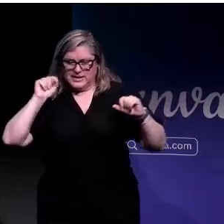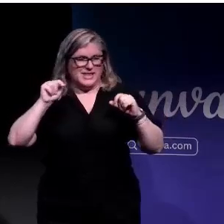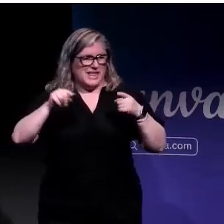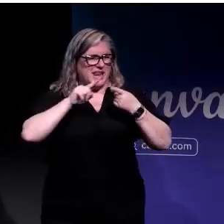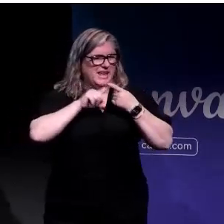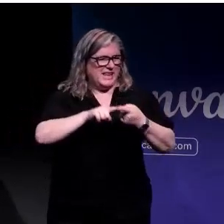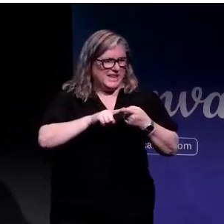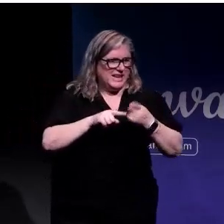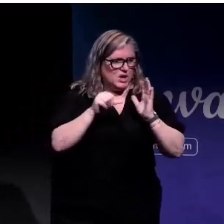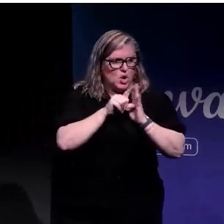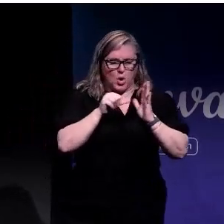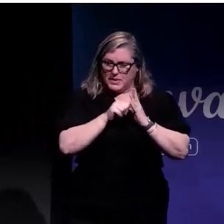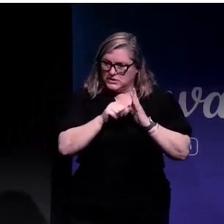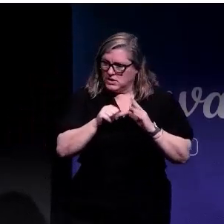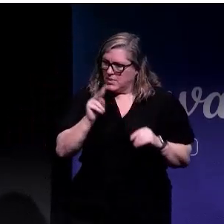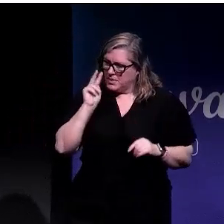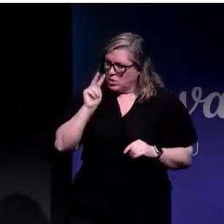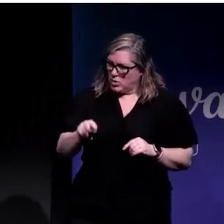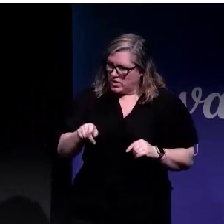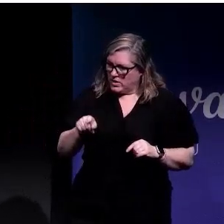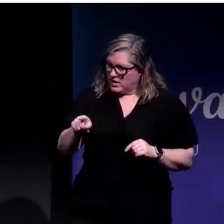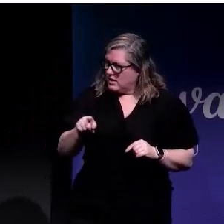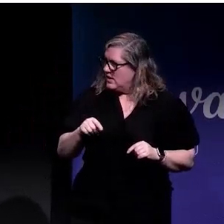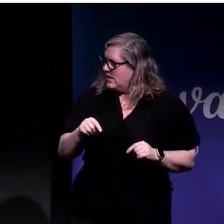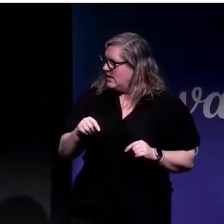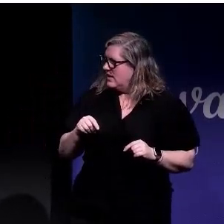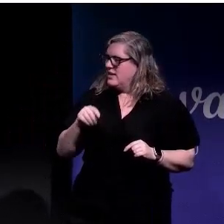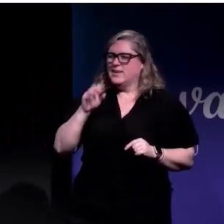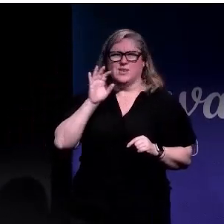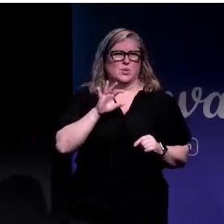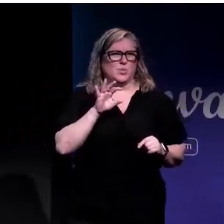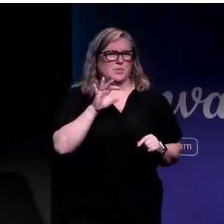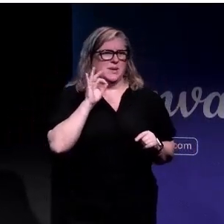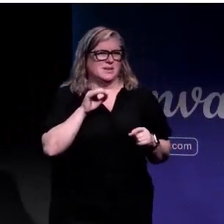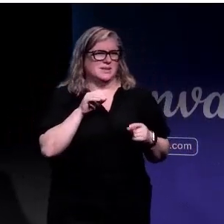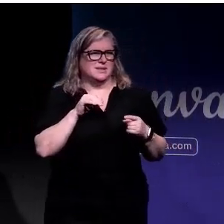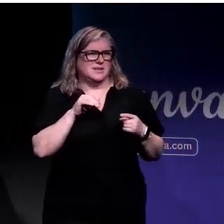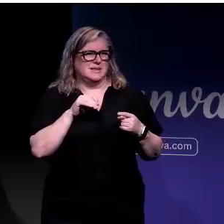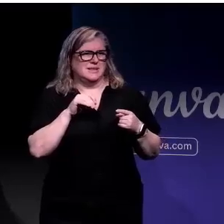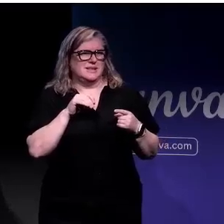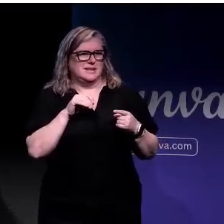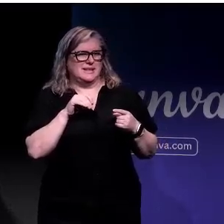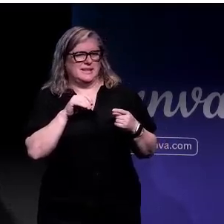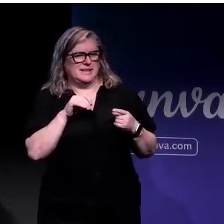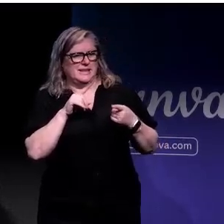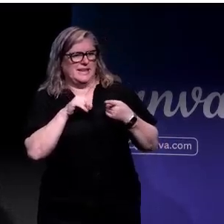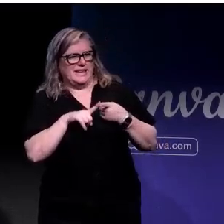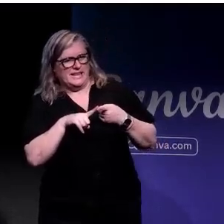And as I'm looking at this now, I'm like, you picked an e commerce, like, snippet of all the things to demonstrate this?